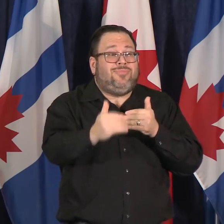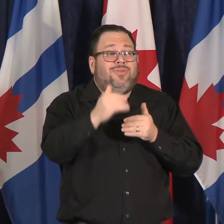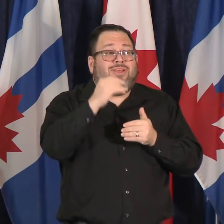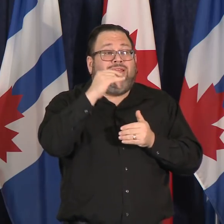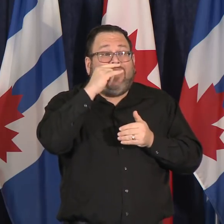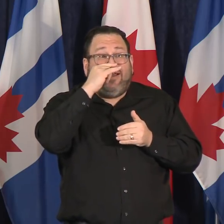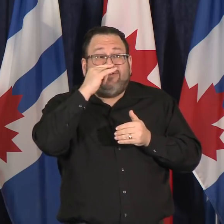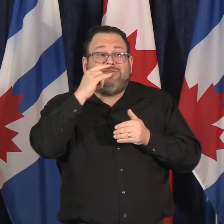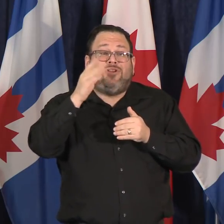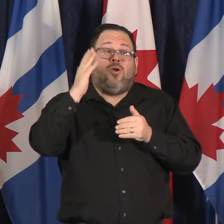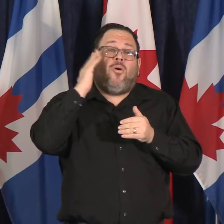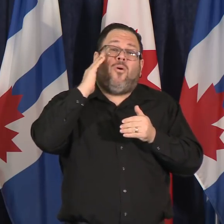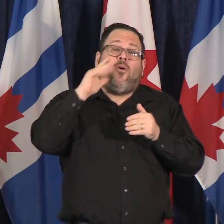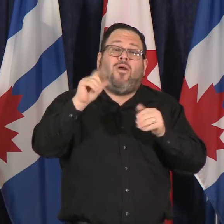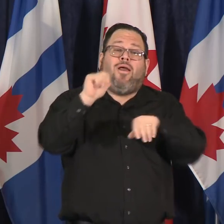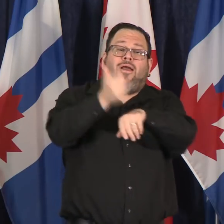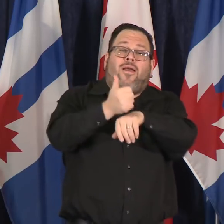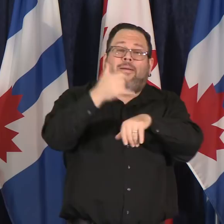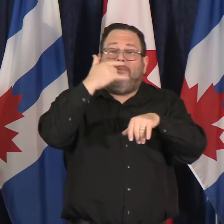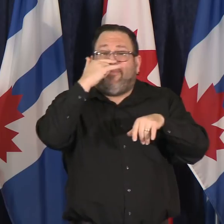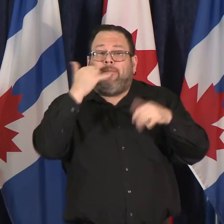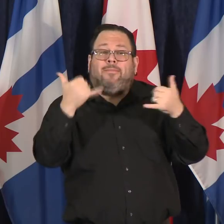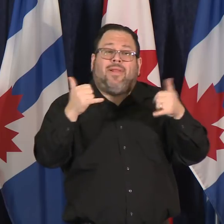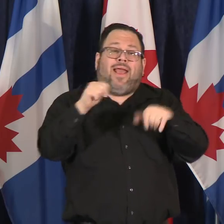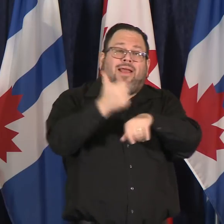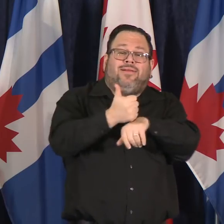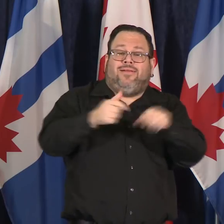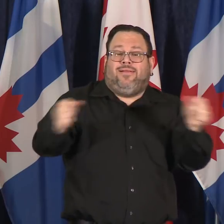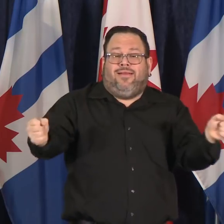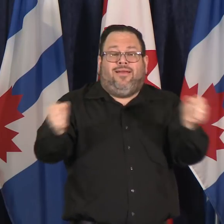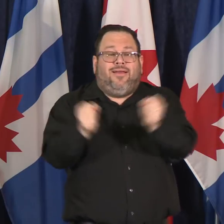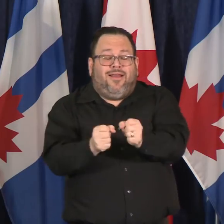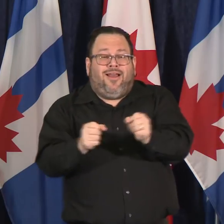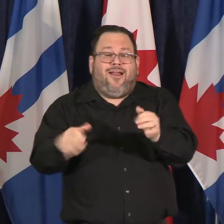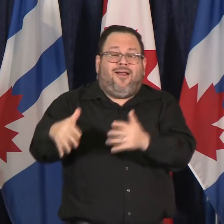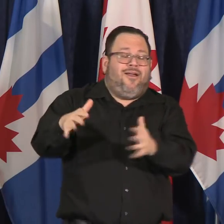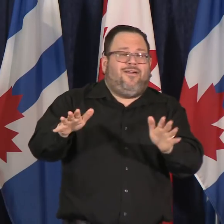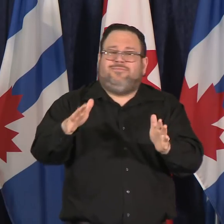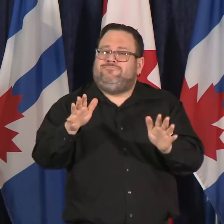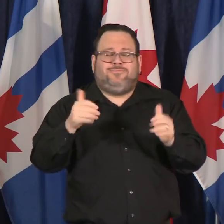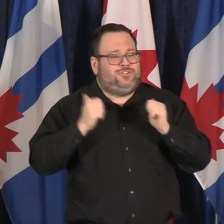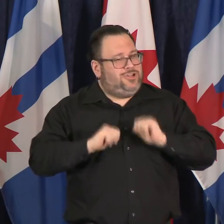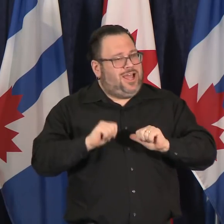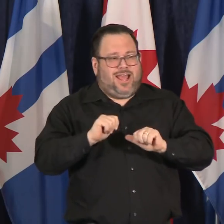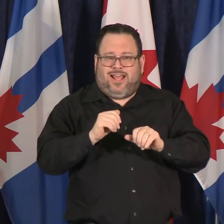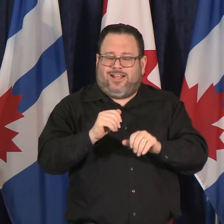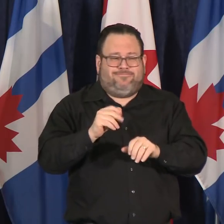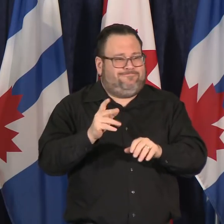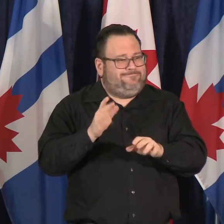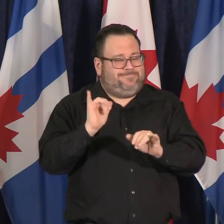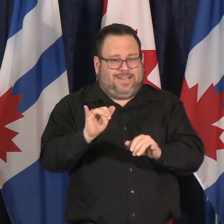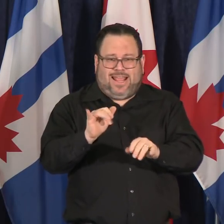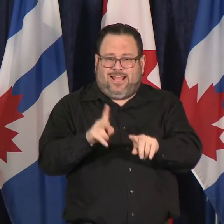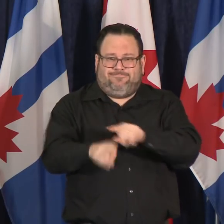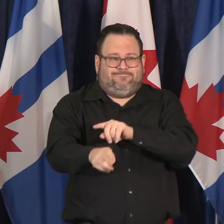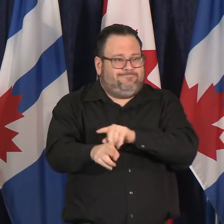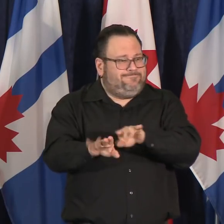social distancing visiting friends or family in long-term care homes our